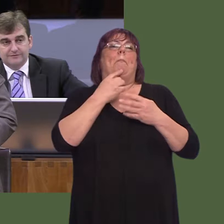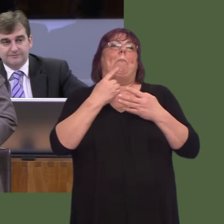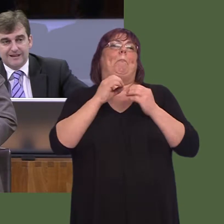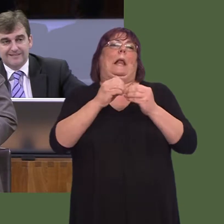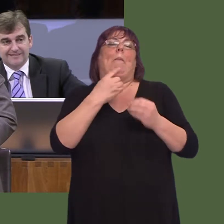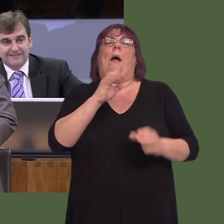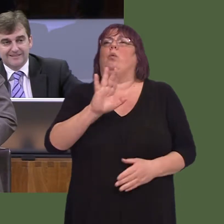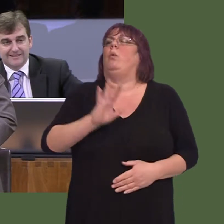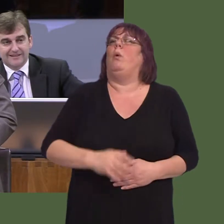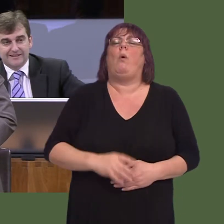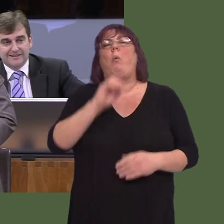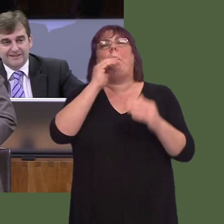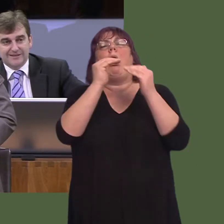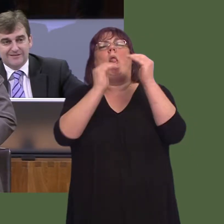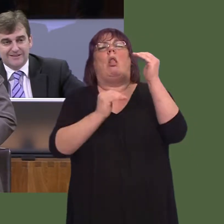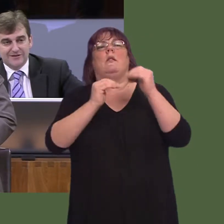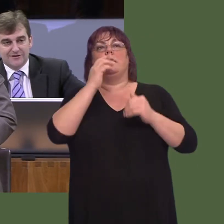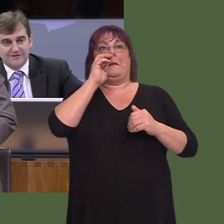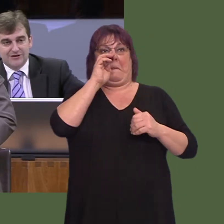and would be considerably less than that figure.